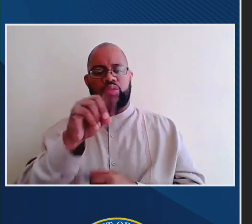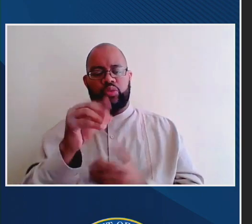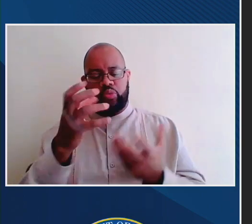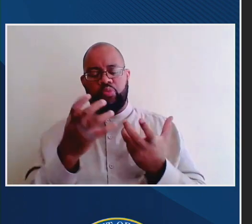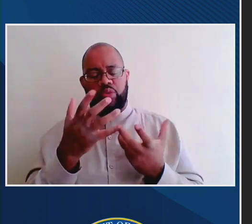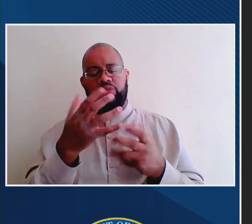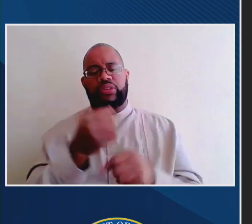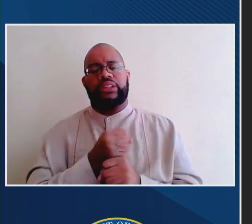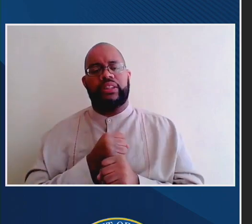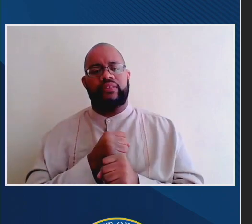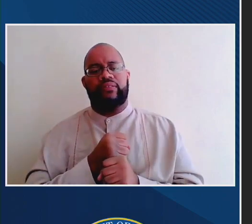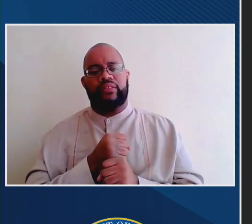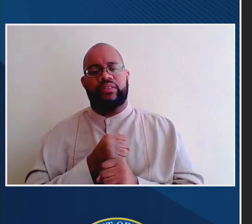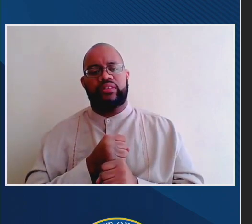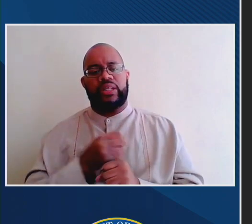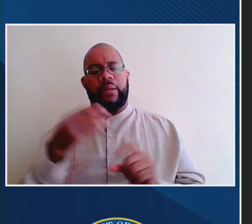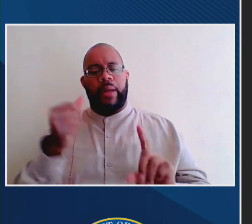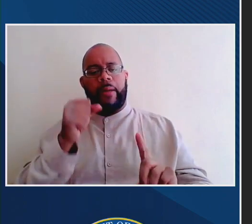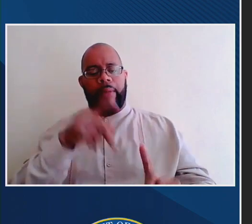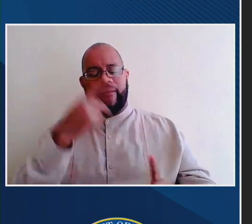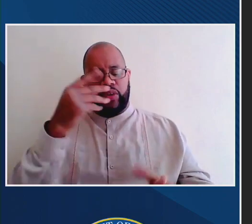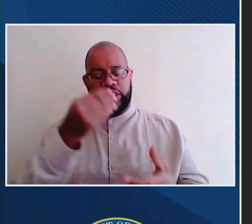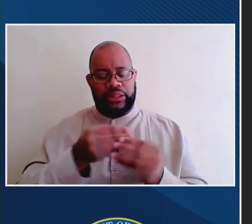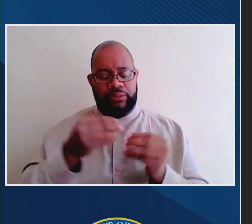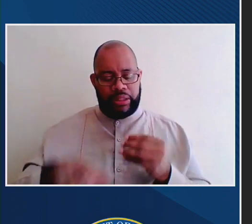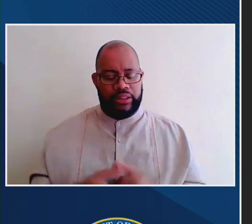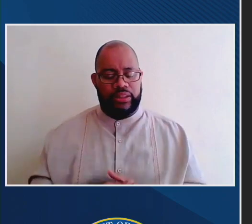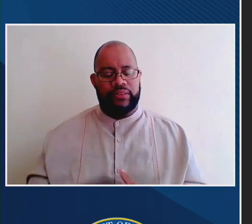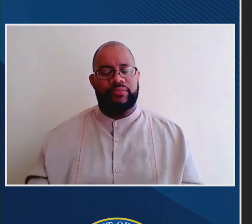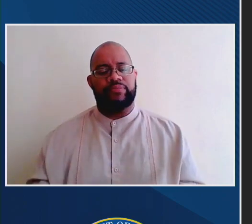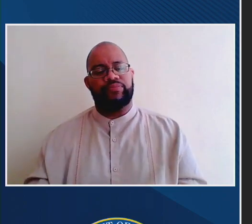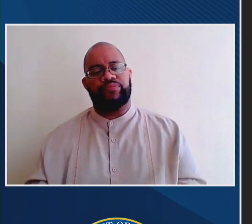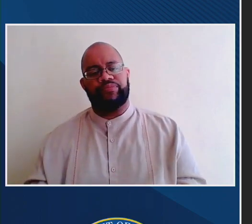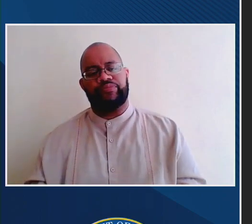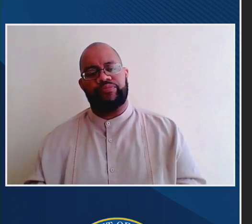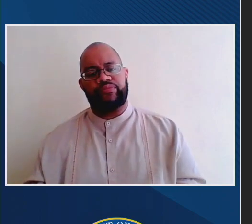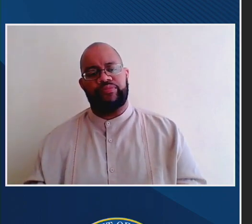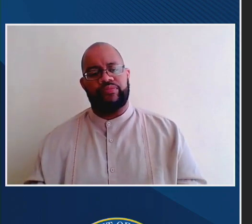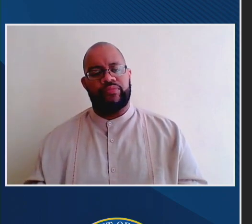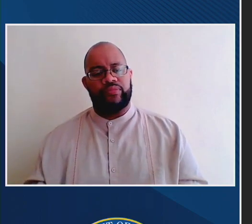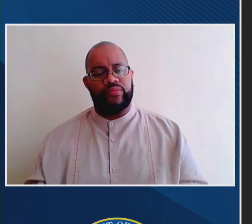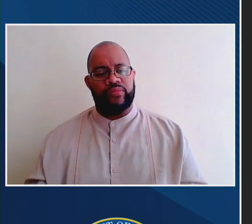you know, reimbursement for the expenses. This is, I think, encouragement for them